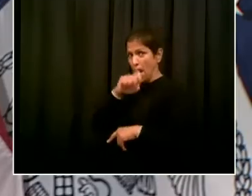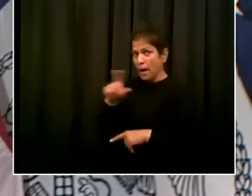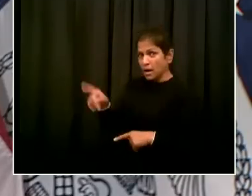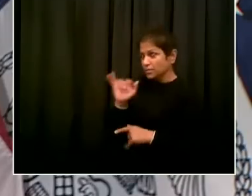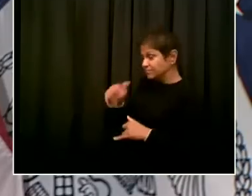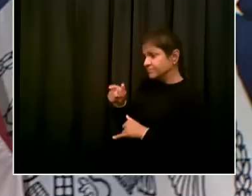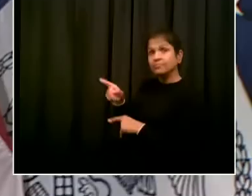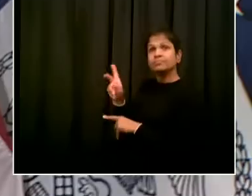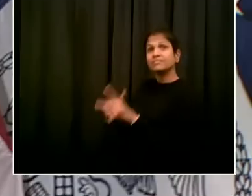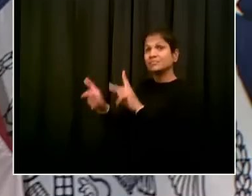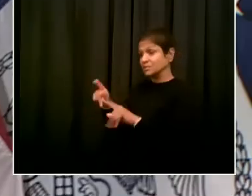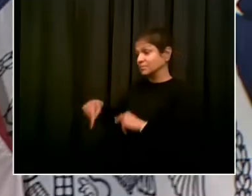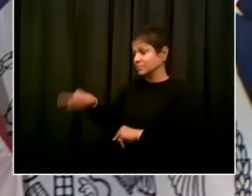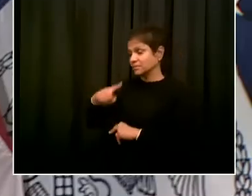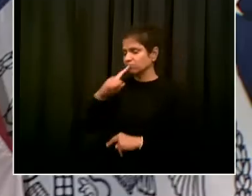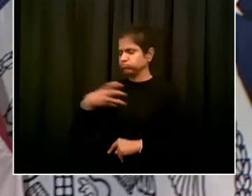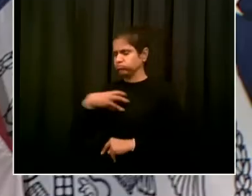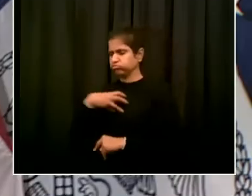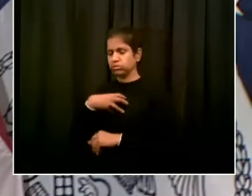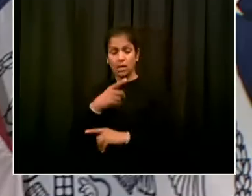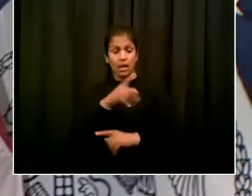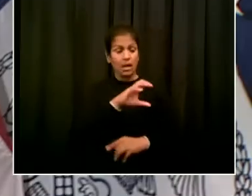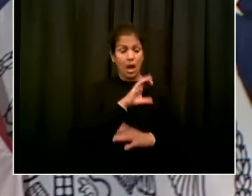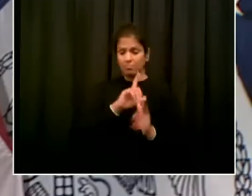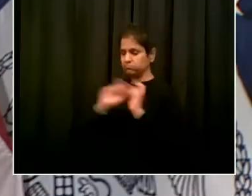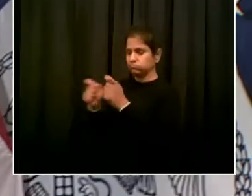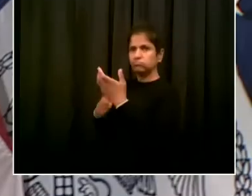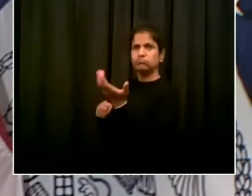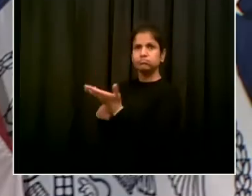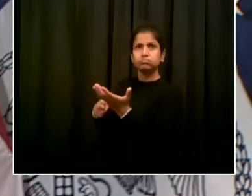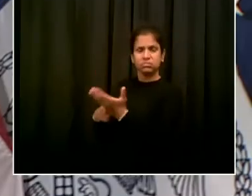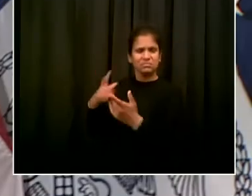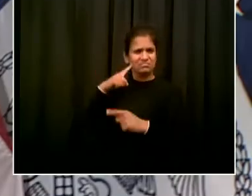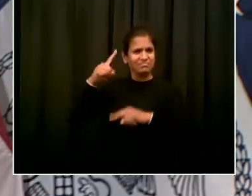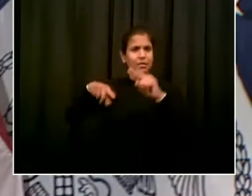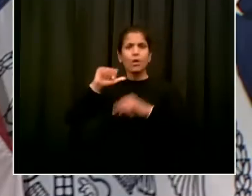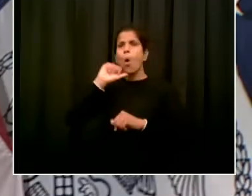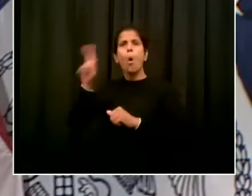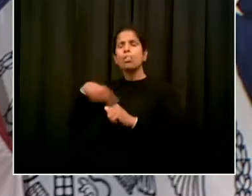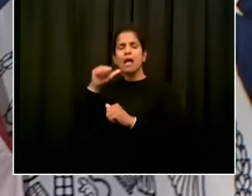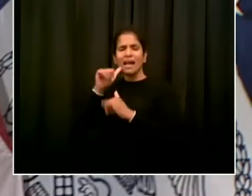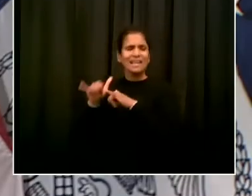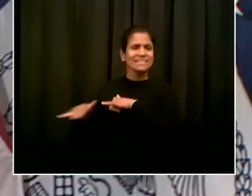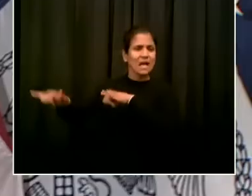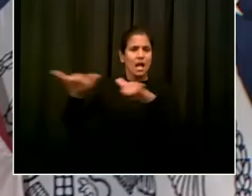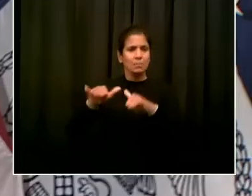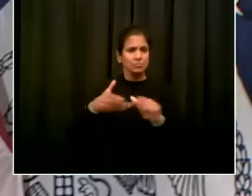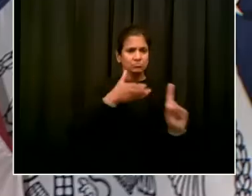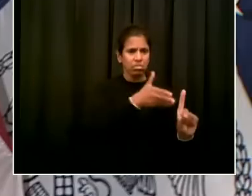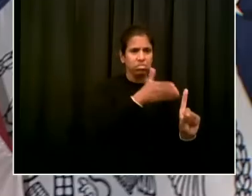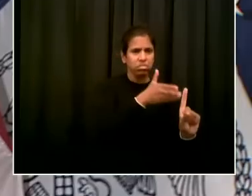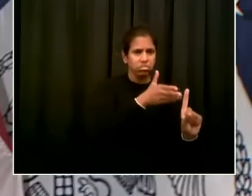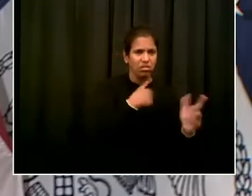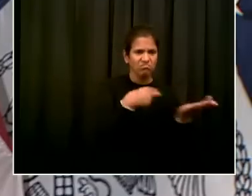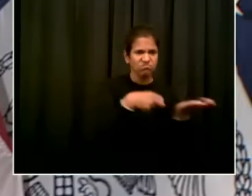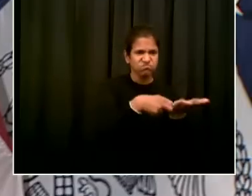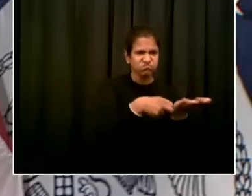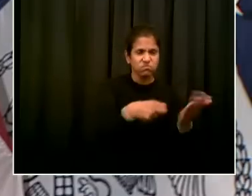TEMPERATURES BEFORE ADMIMITTING INTO STORES. . OWNDNDERING IF THIS BOMBARDMENT OF SEVERAL